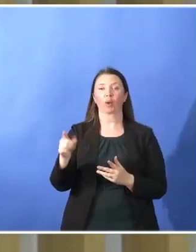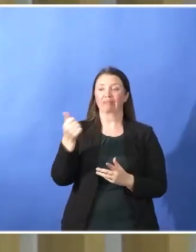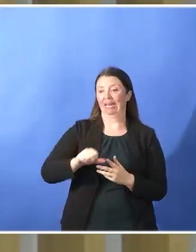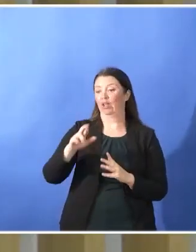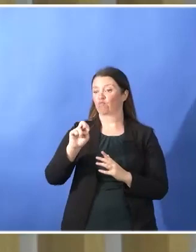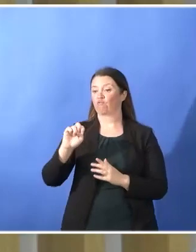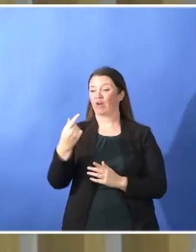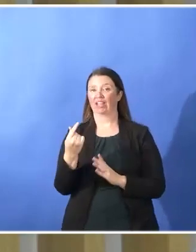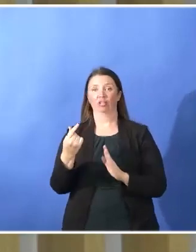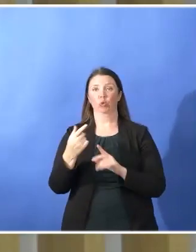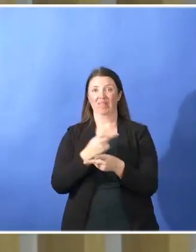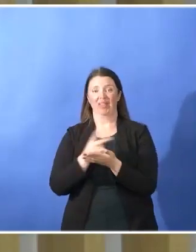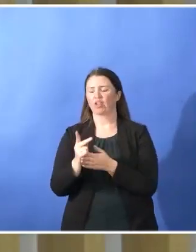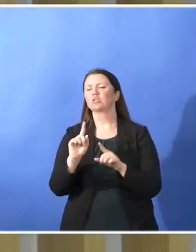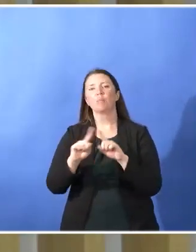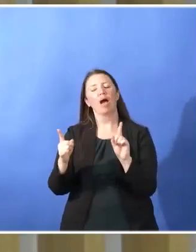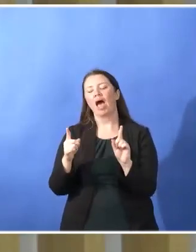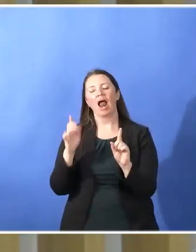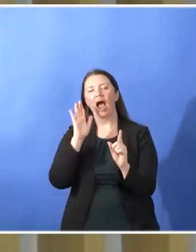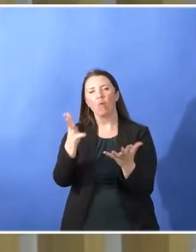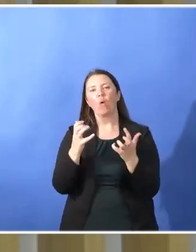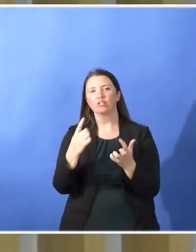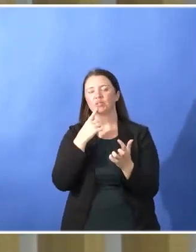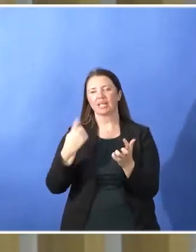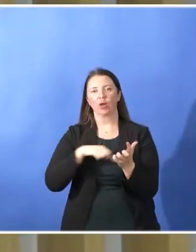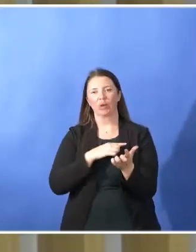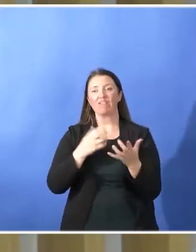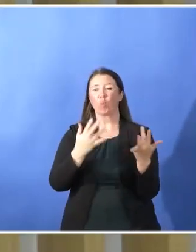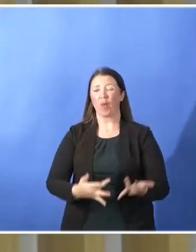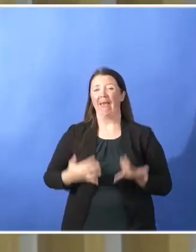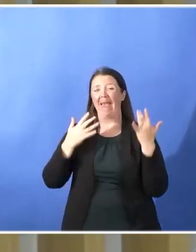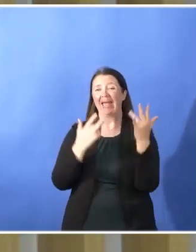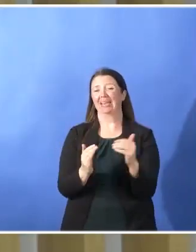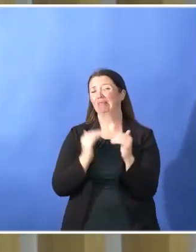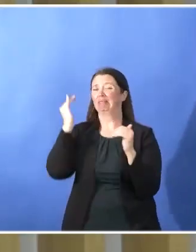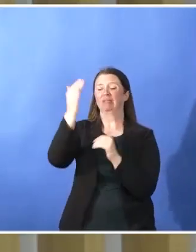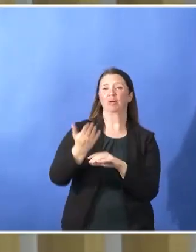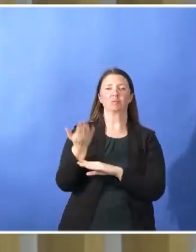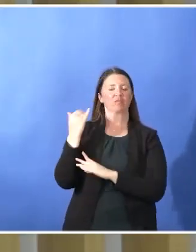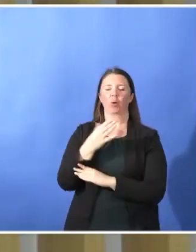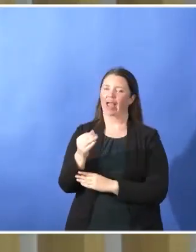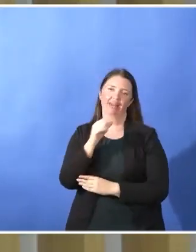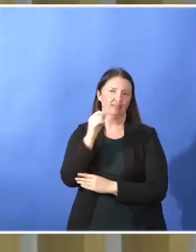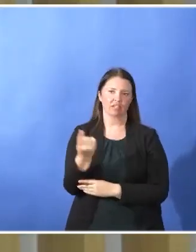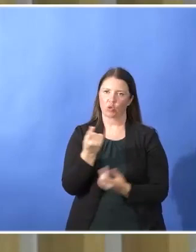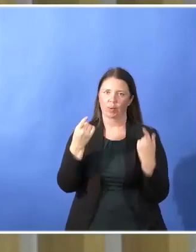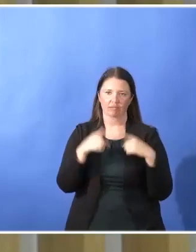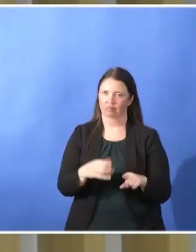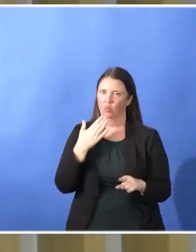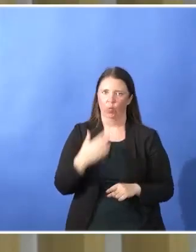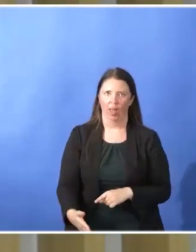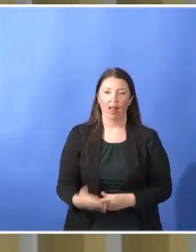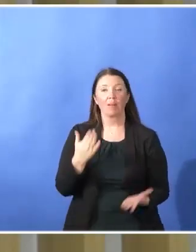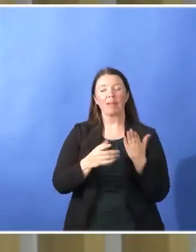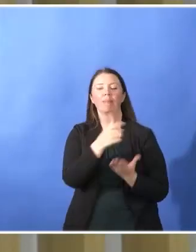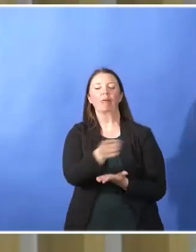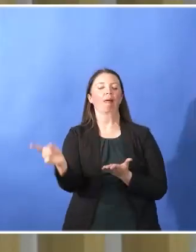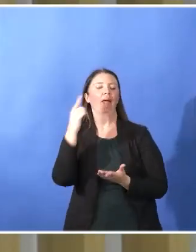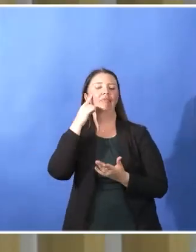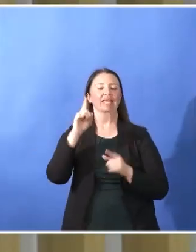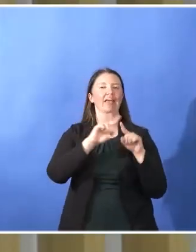DIFFERENT ONE IN MIND.